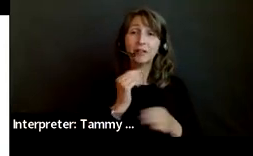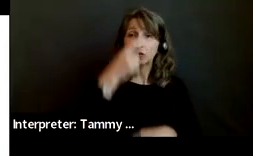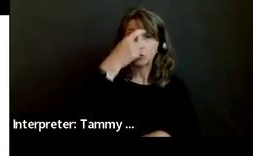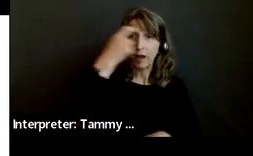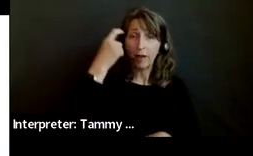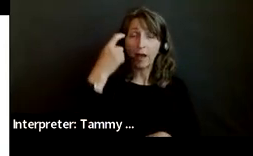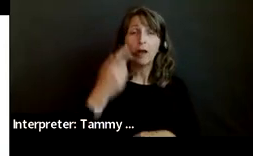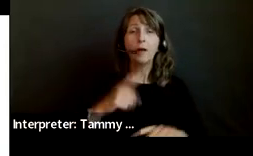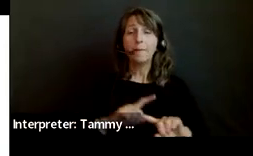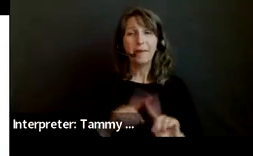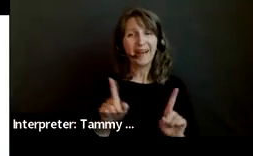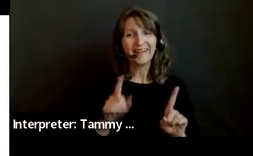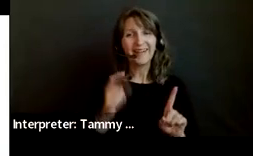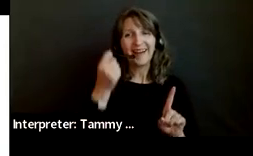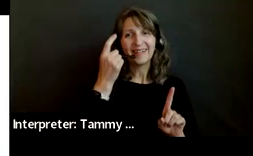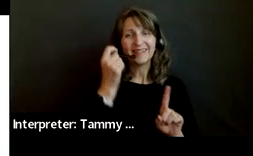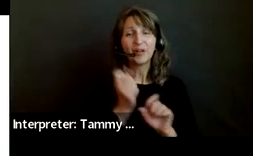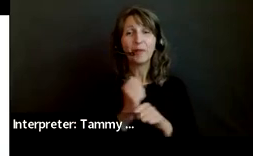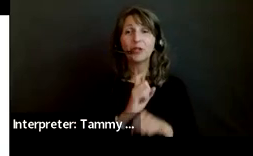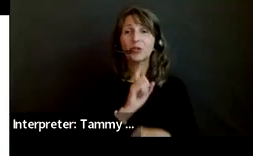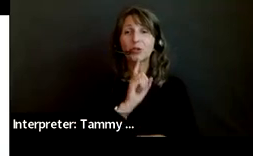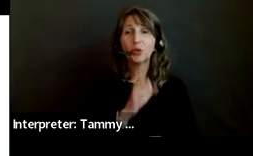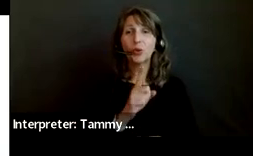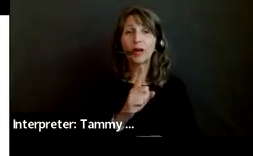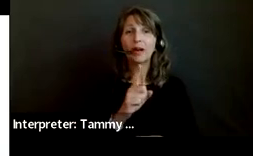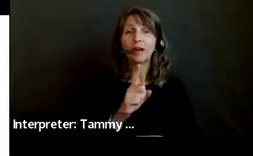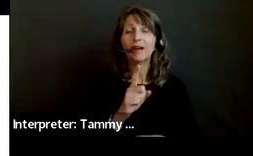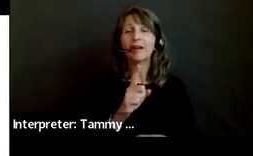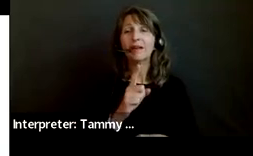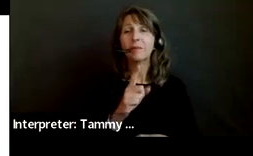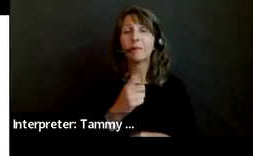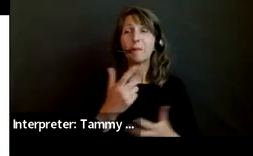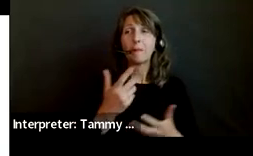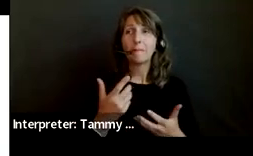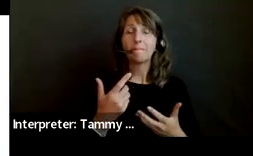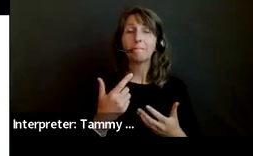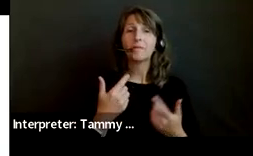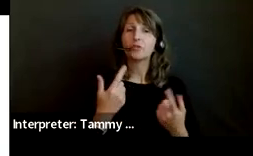But we want to be sure that we are not broaching into any sort of. Forced integration of this memory.